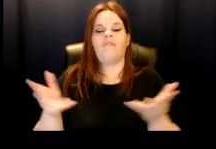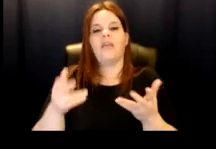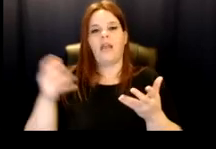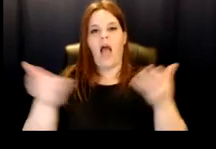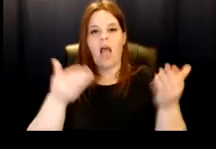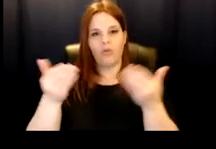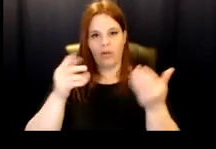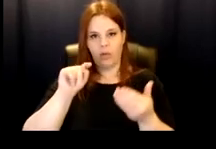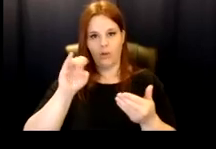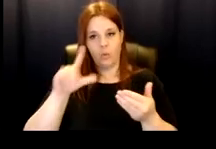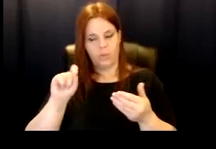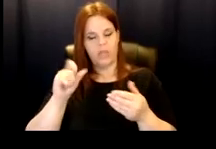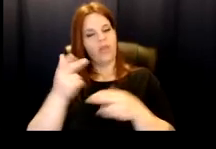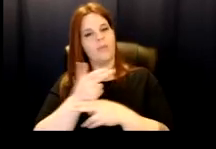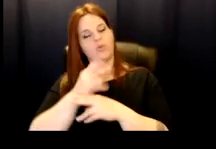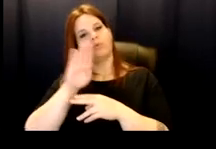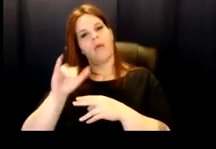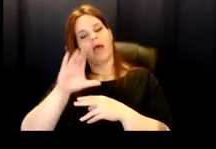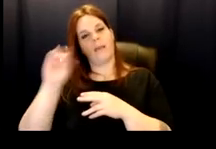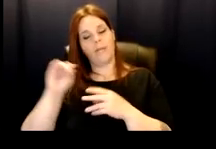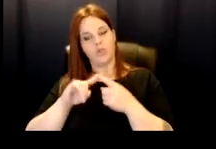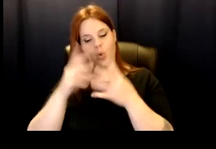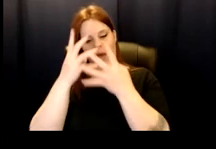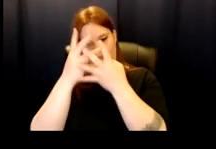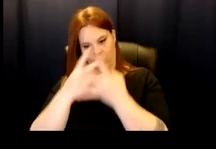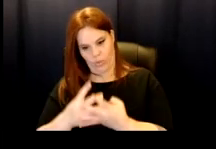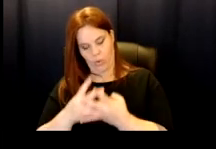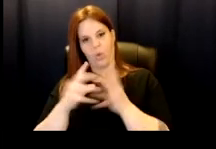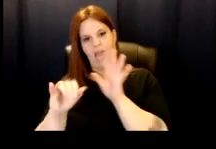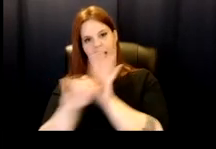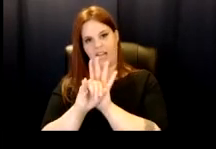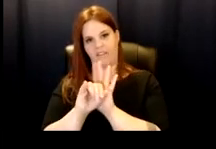being used by employers to effectively sort through and identify talent in large application